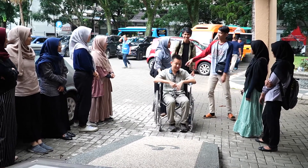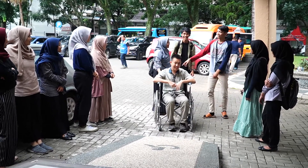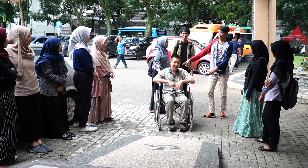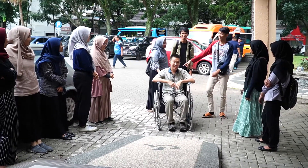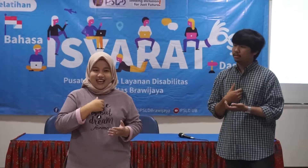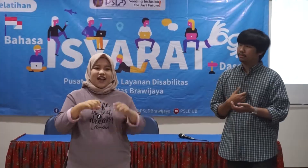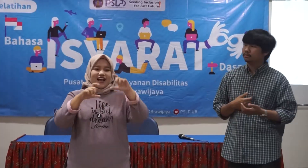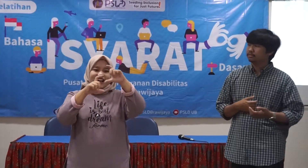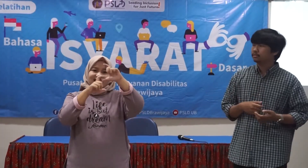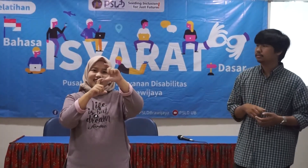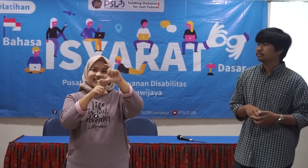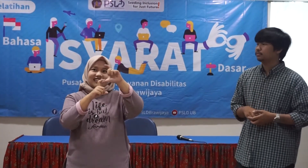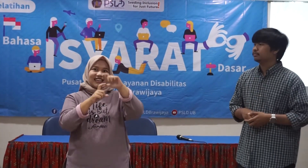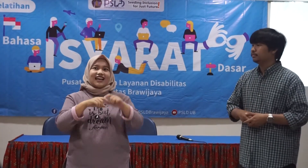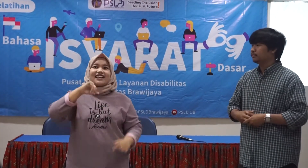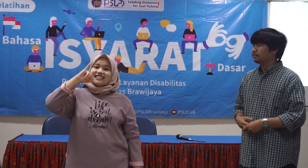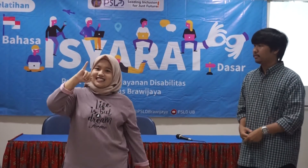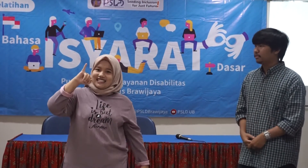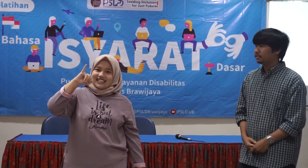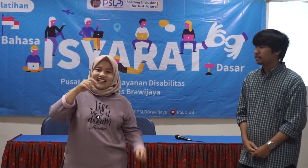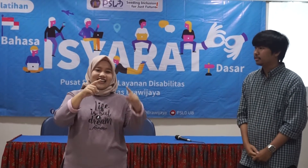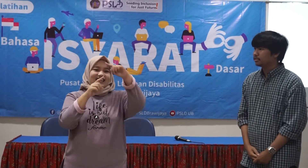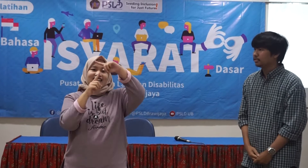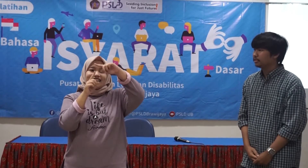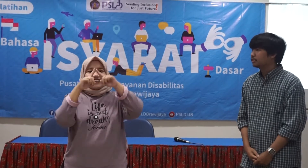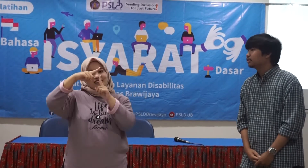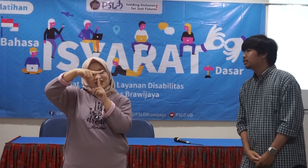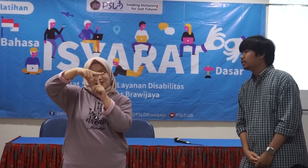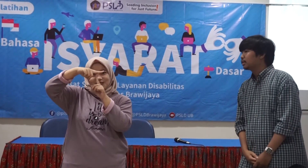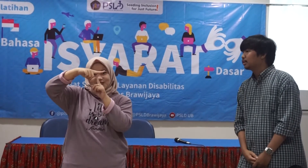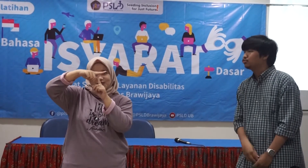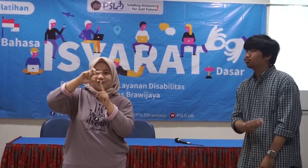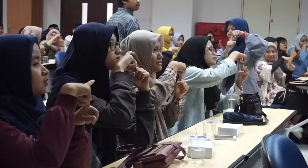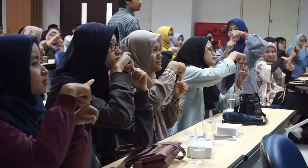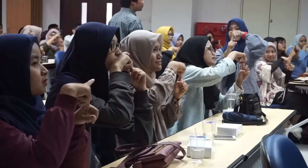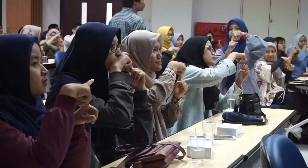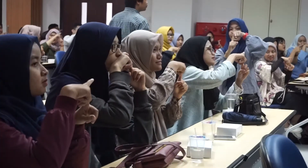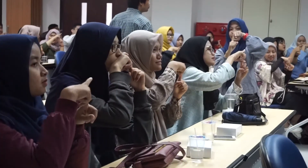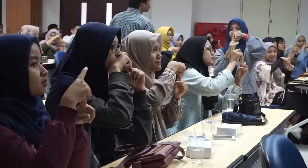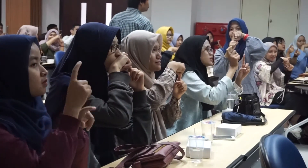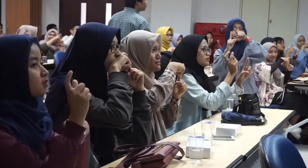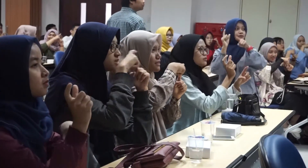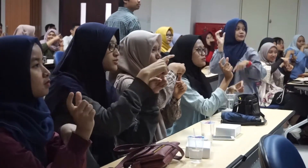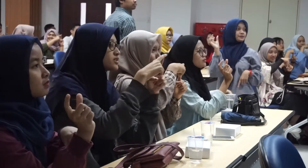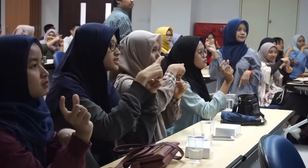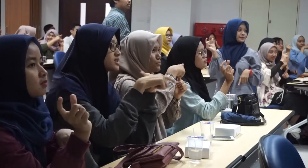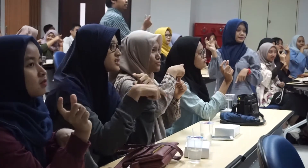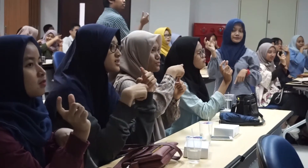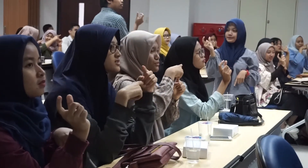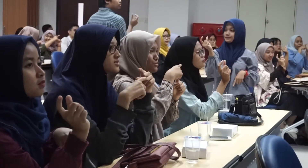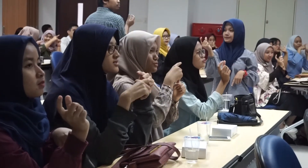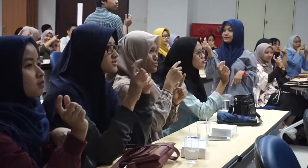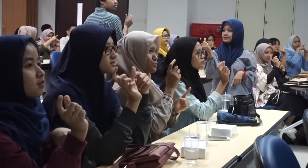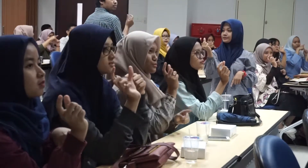through disability awareness and basic sign language training for all UB academics,